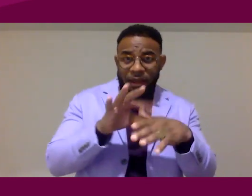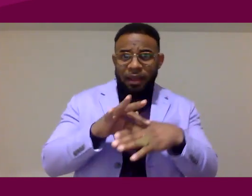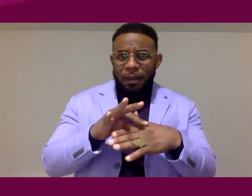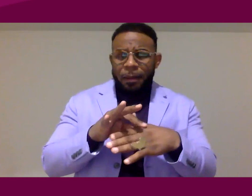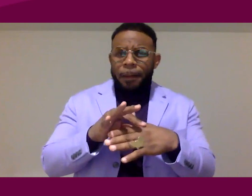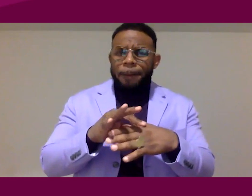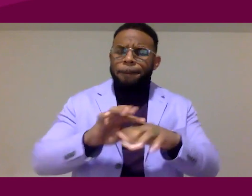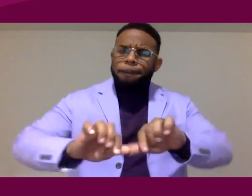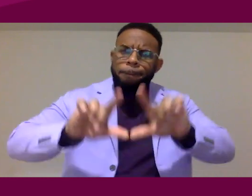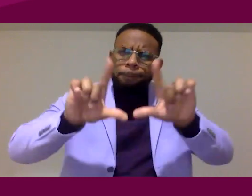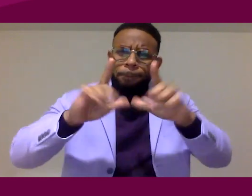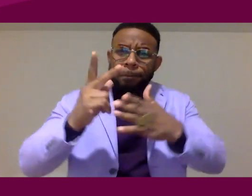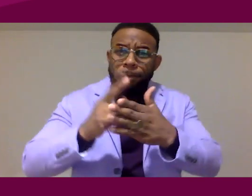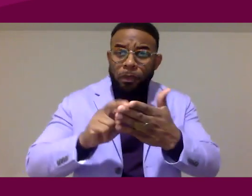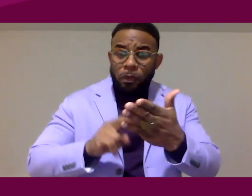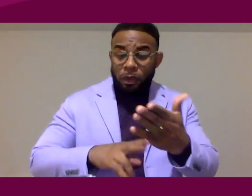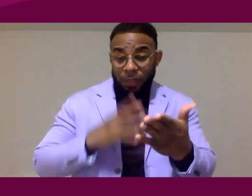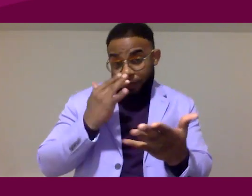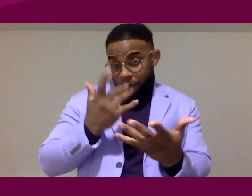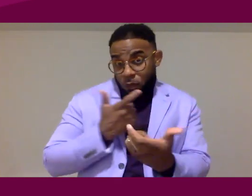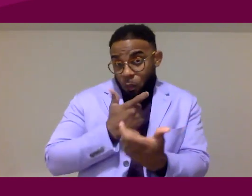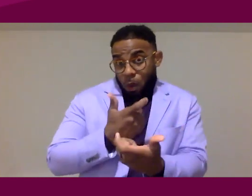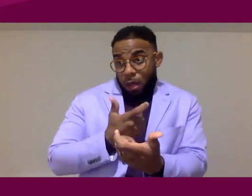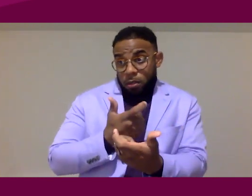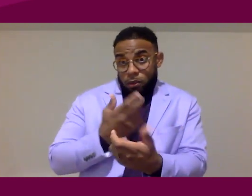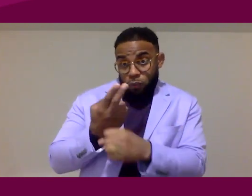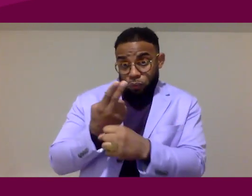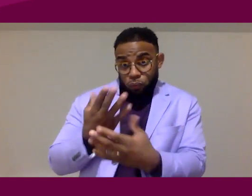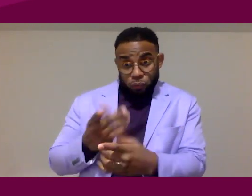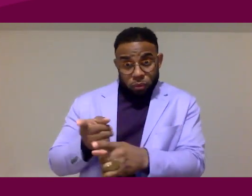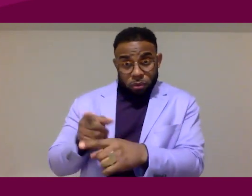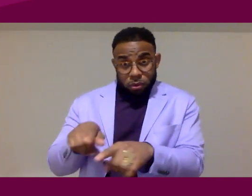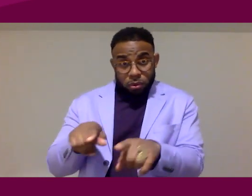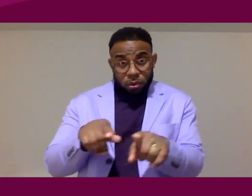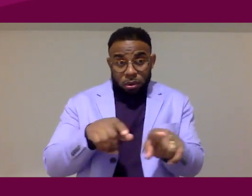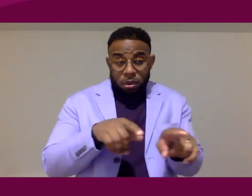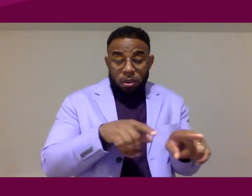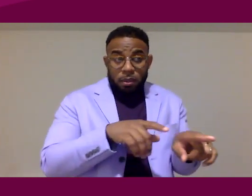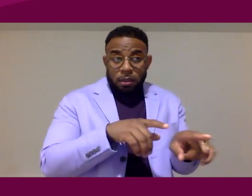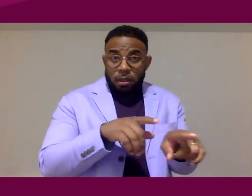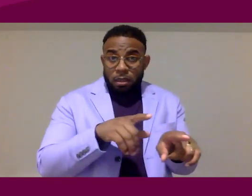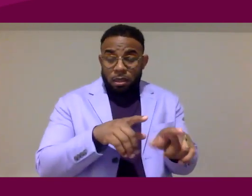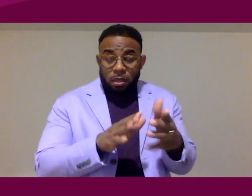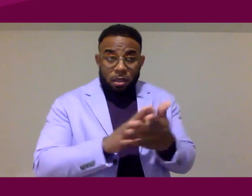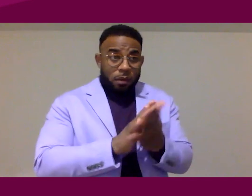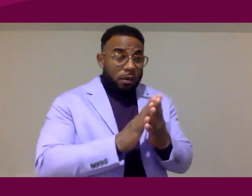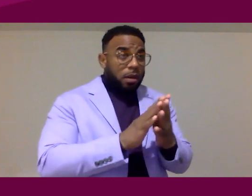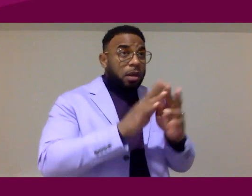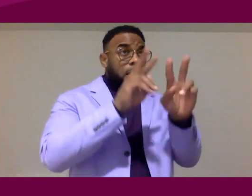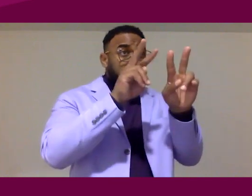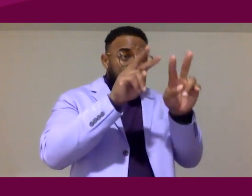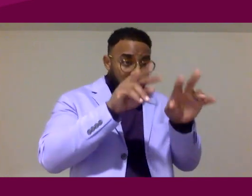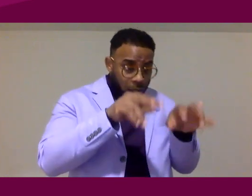Screen readers, if you watch users, go from top to bottom, left to right.